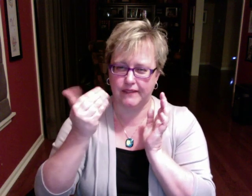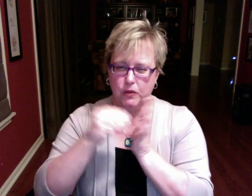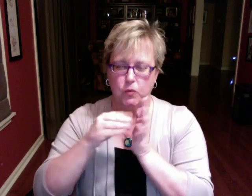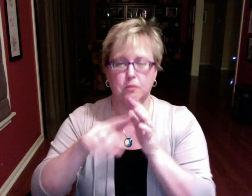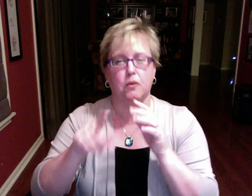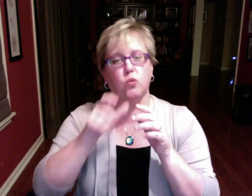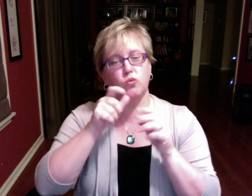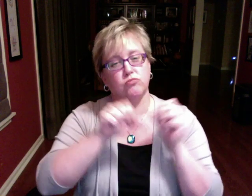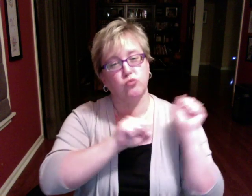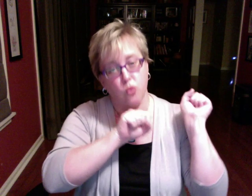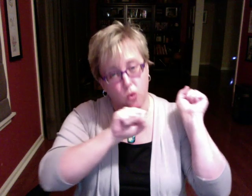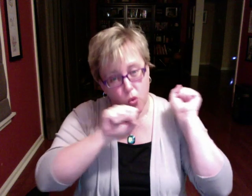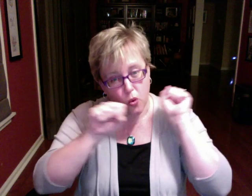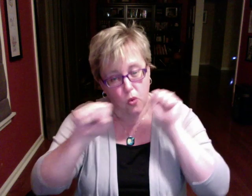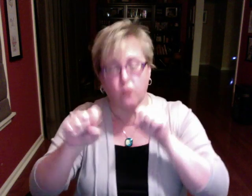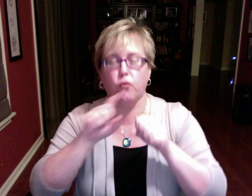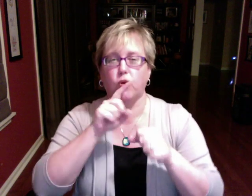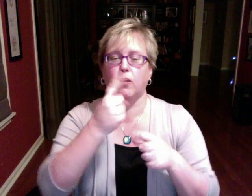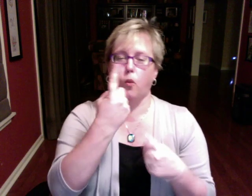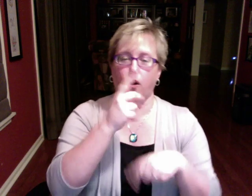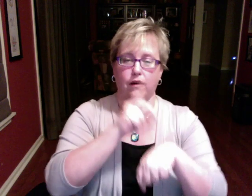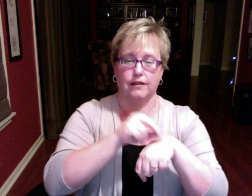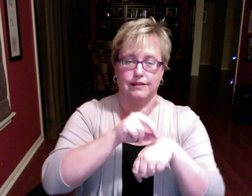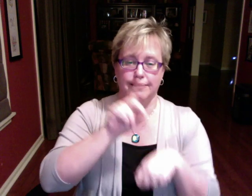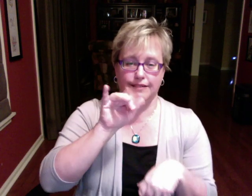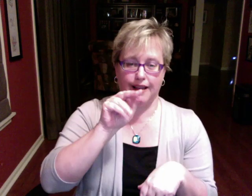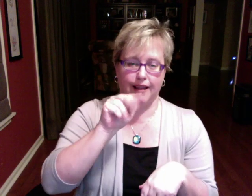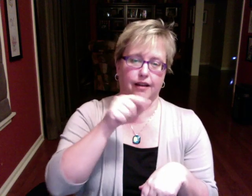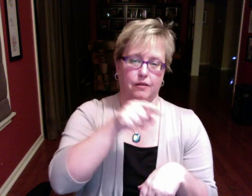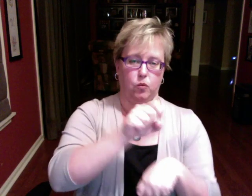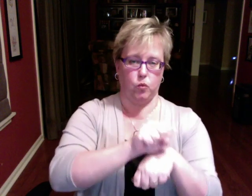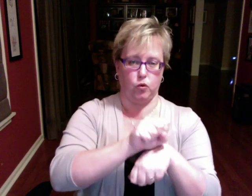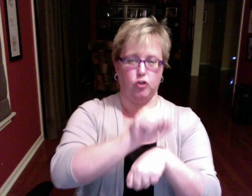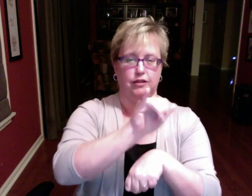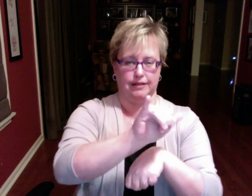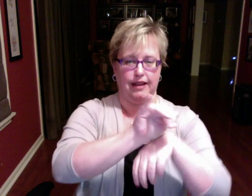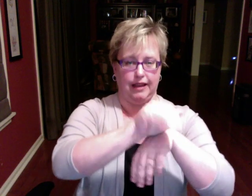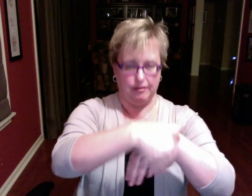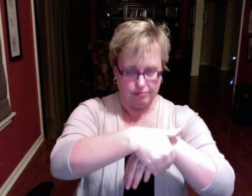Those who drove... Well Diana was already there as she works at CAC.